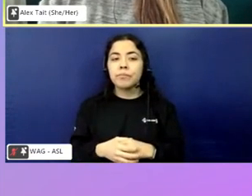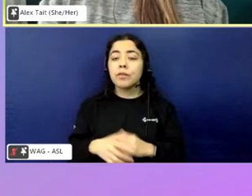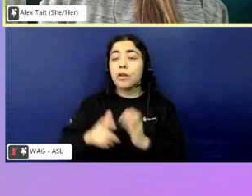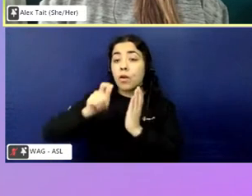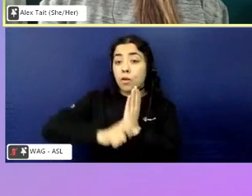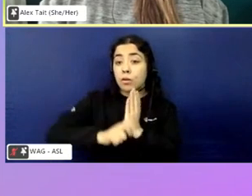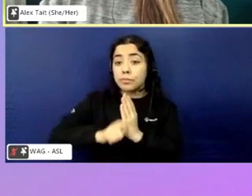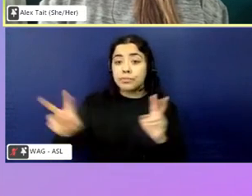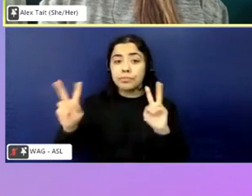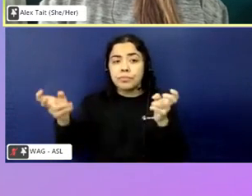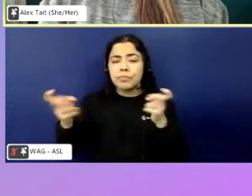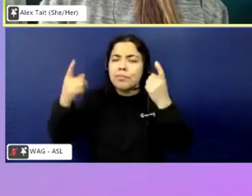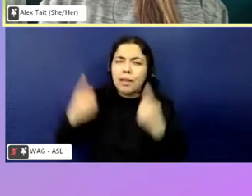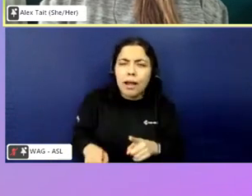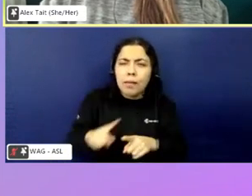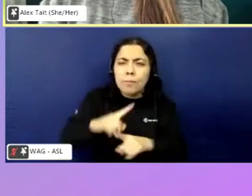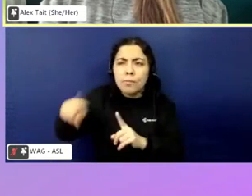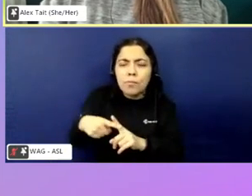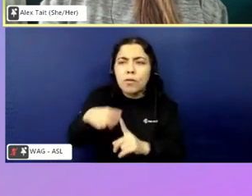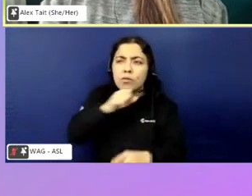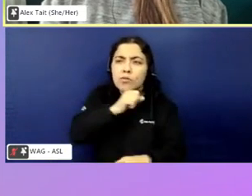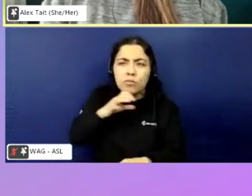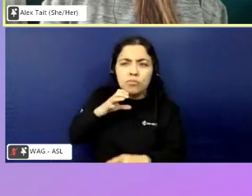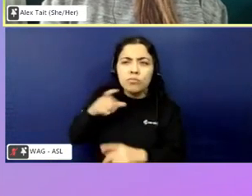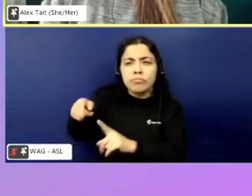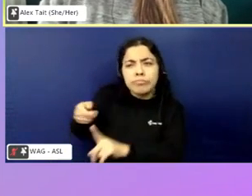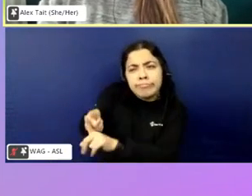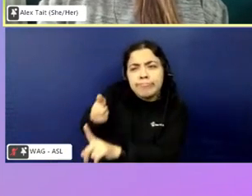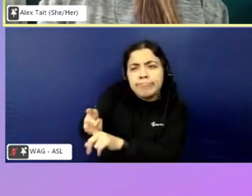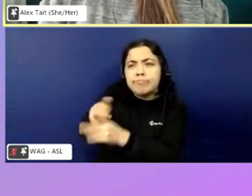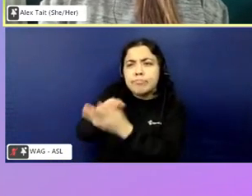further into the talk. The article when do older adults